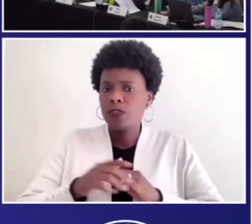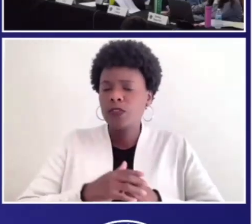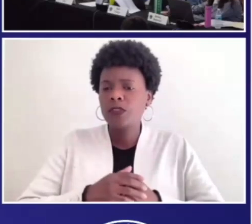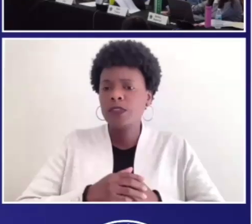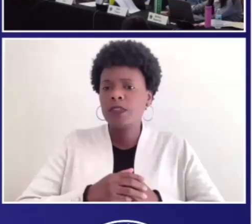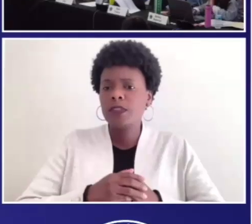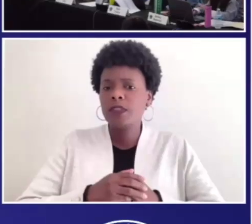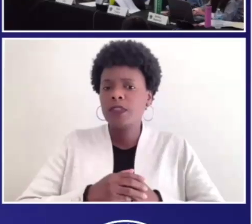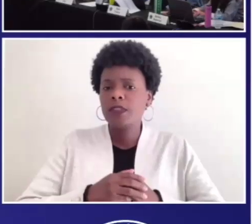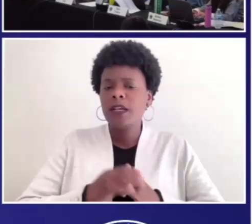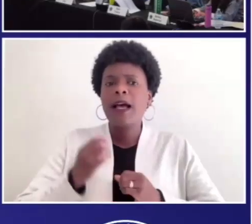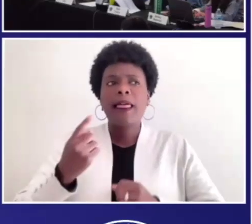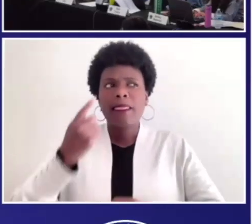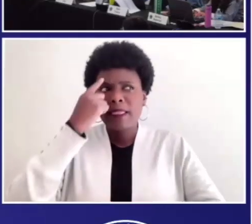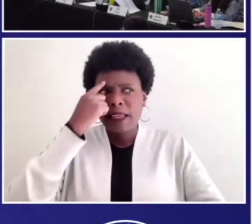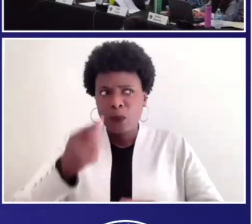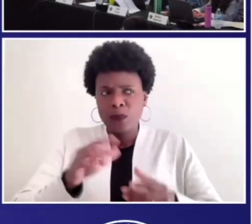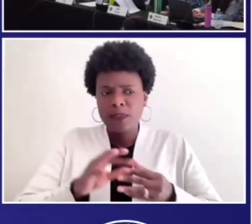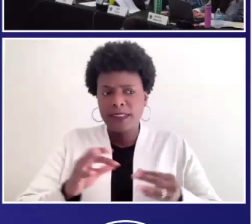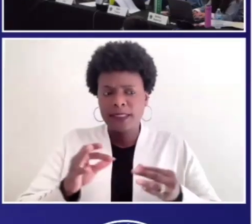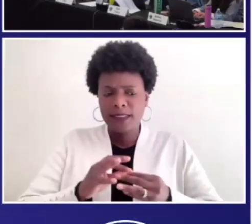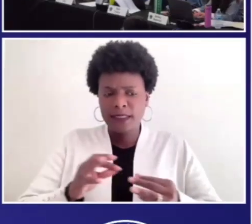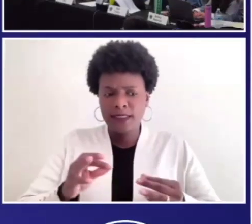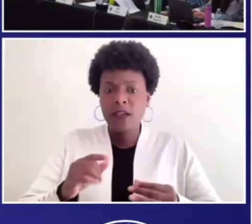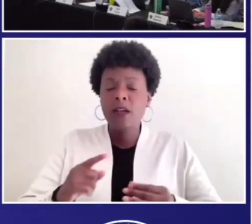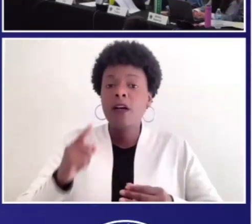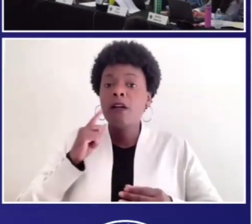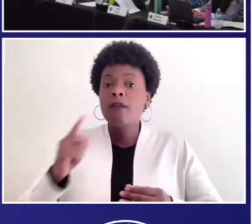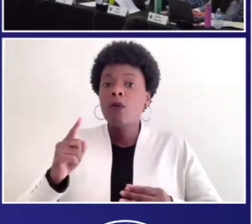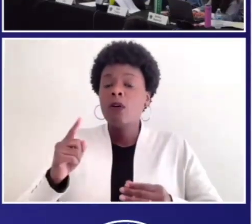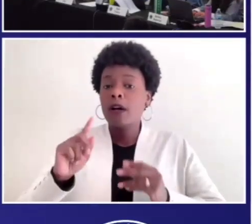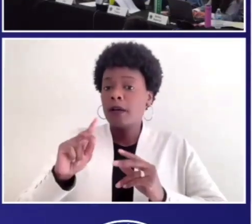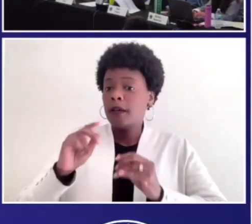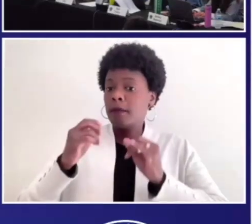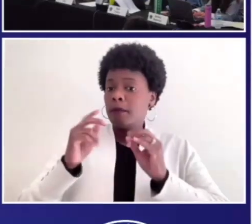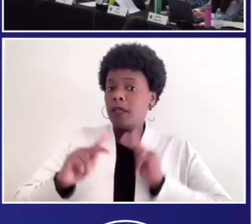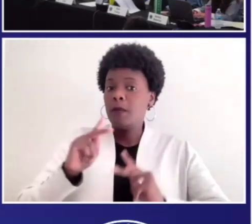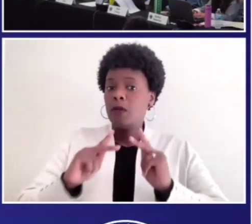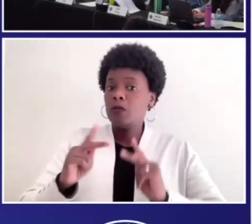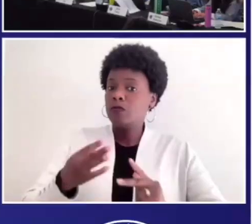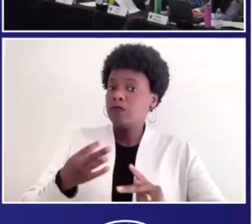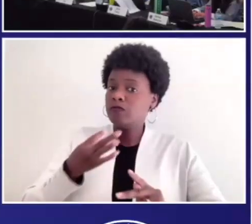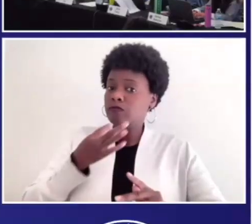I think I heard that for those individuals who may be close to their requisite 120